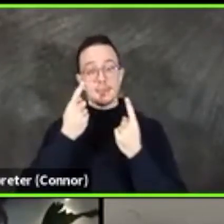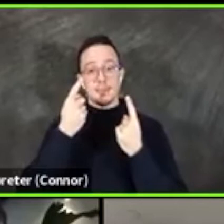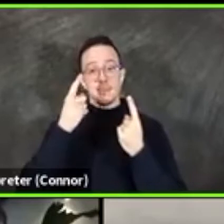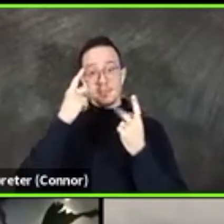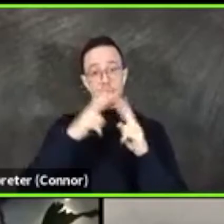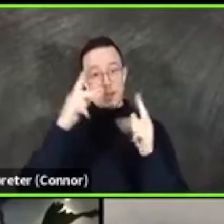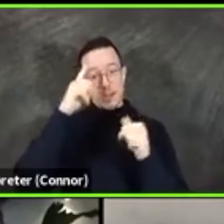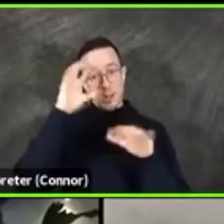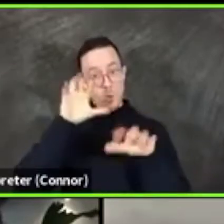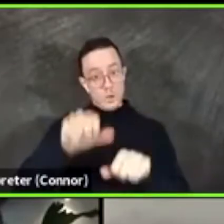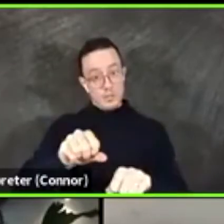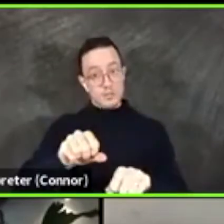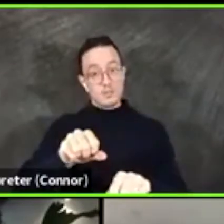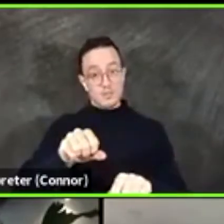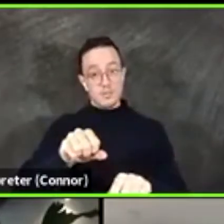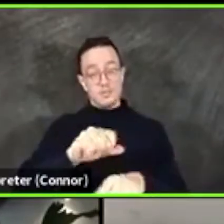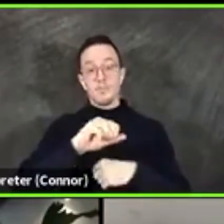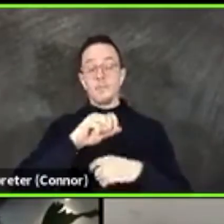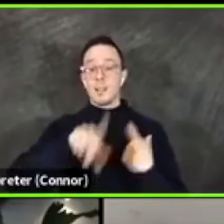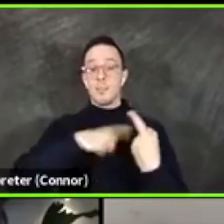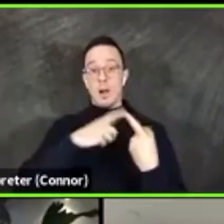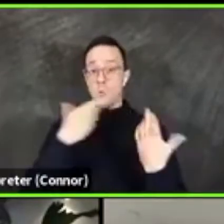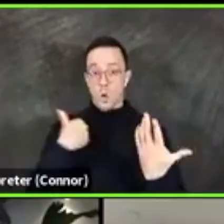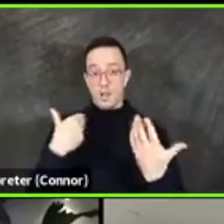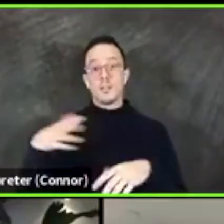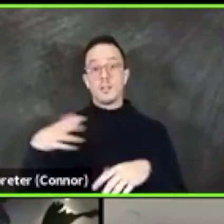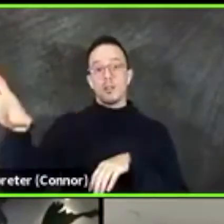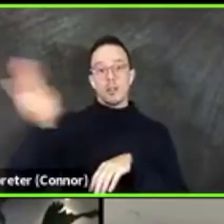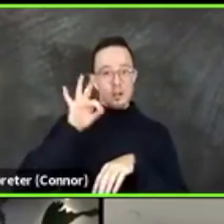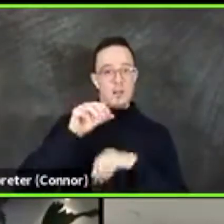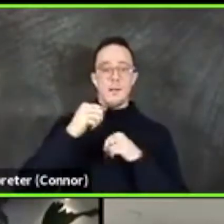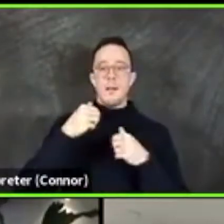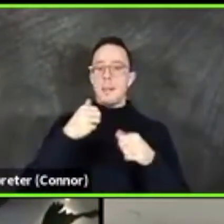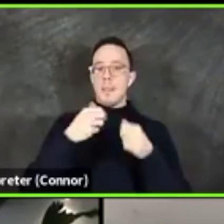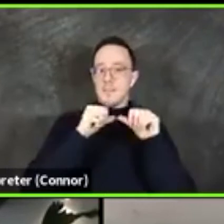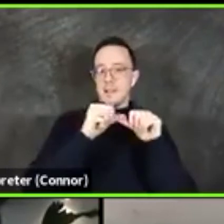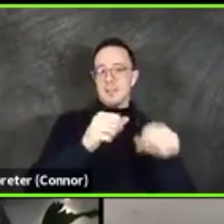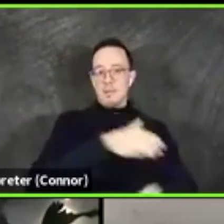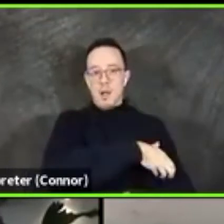THAT IS, ABOUT -- MAINTAINING, POWER THROUGH THE ARBITRATION OF TASTE,